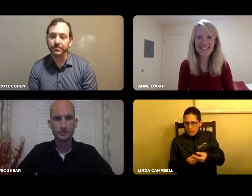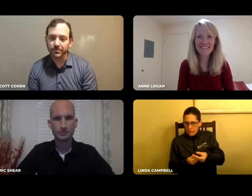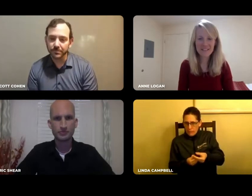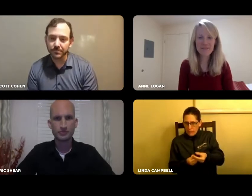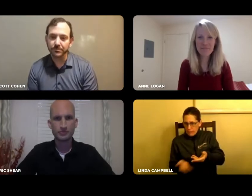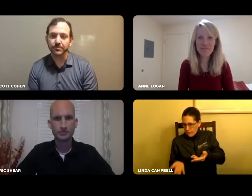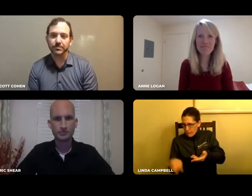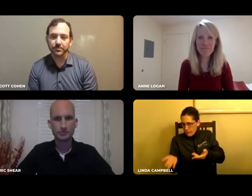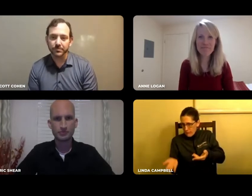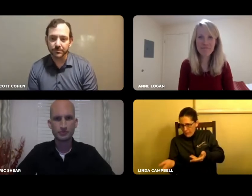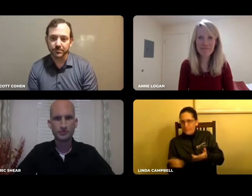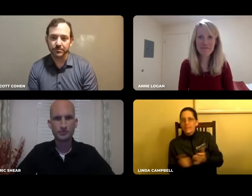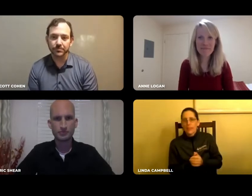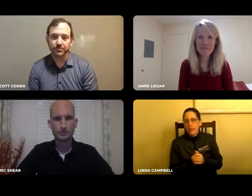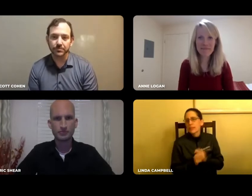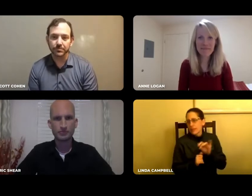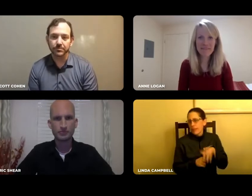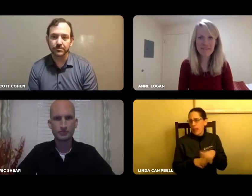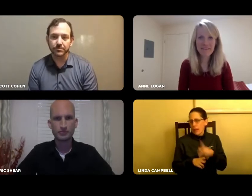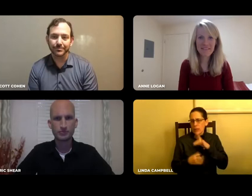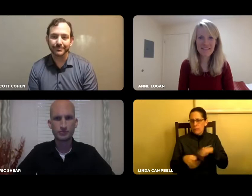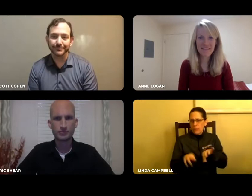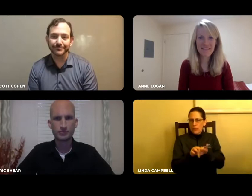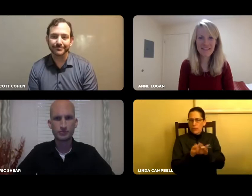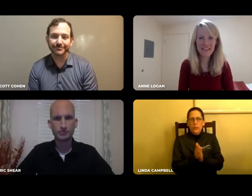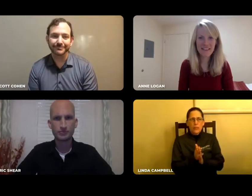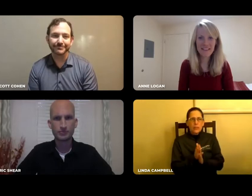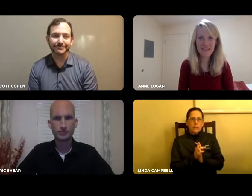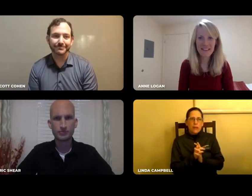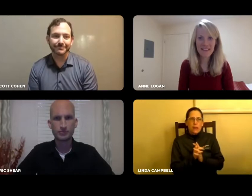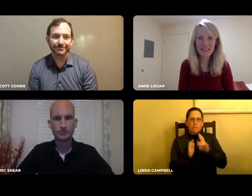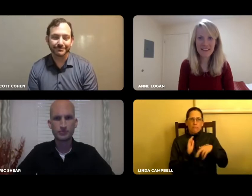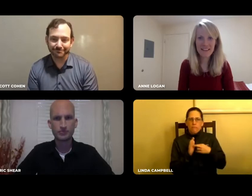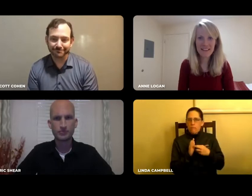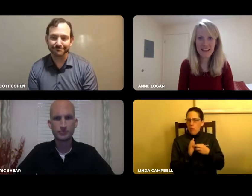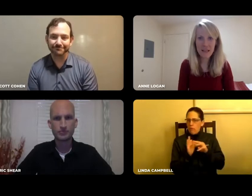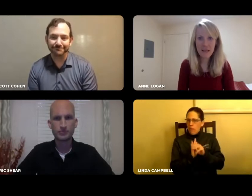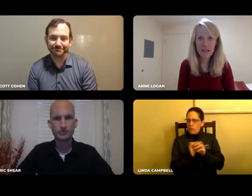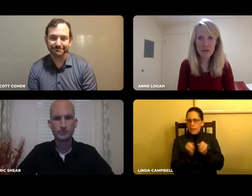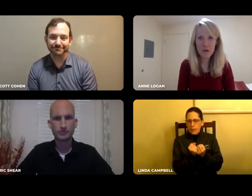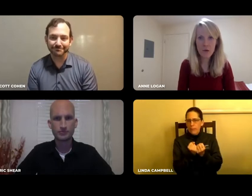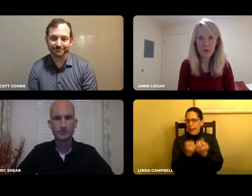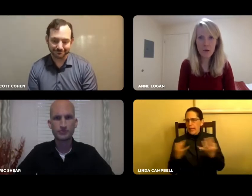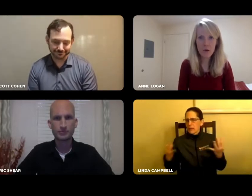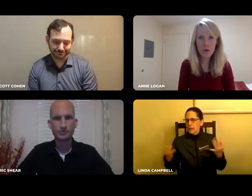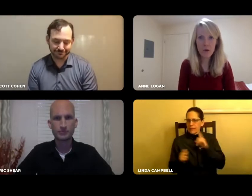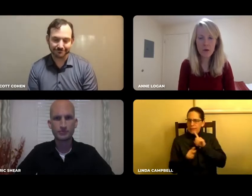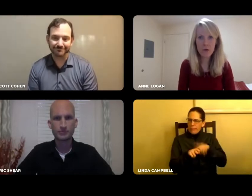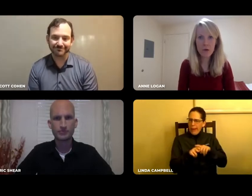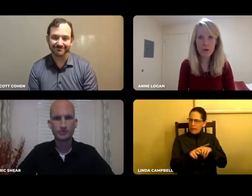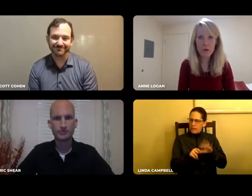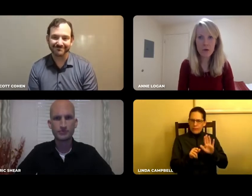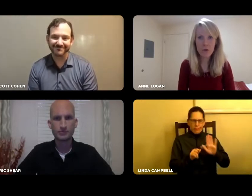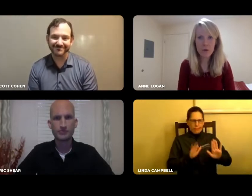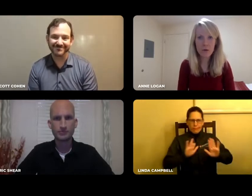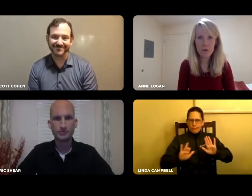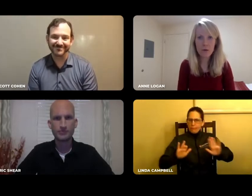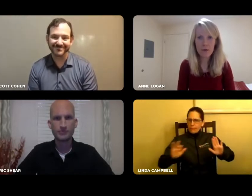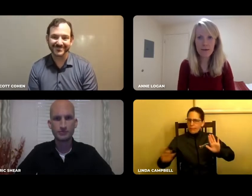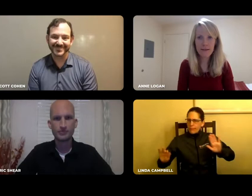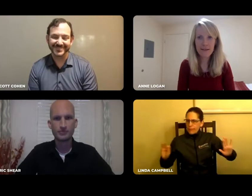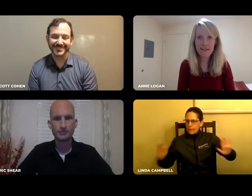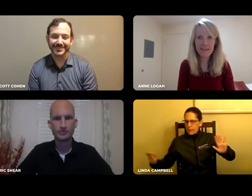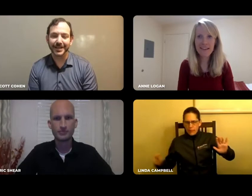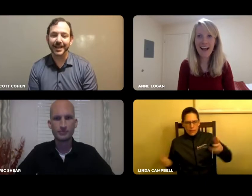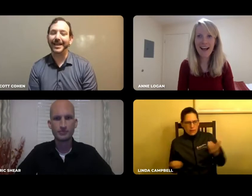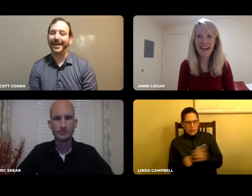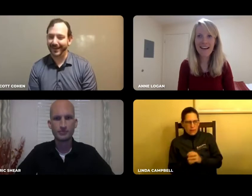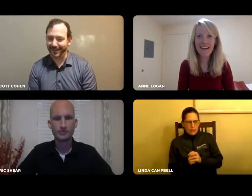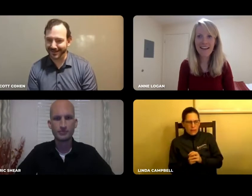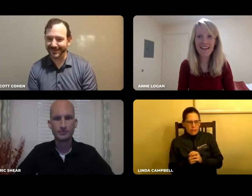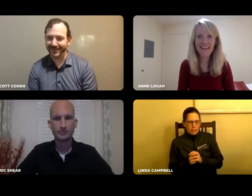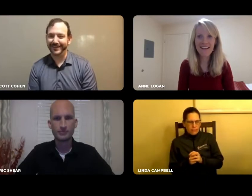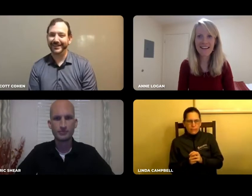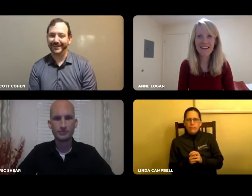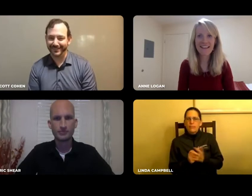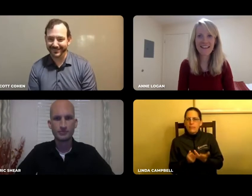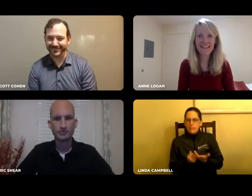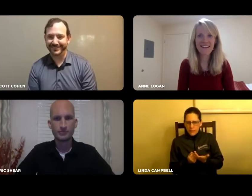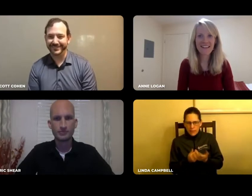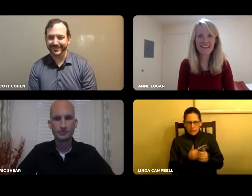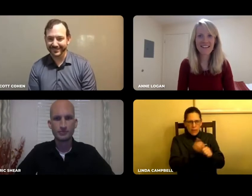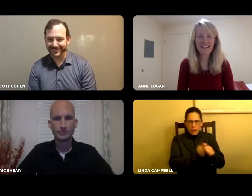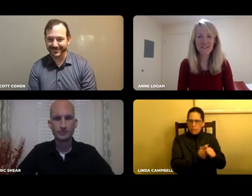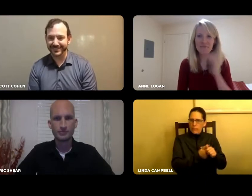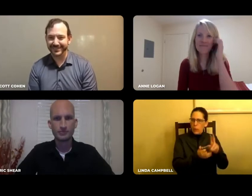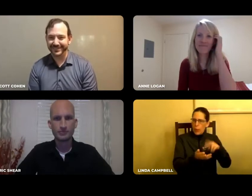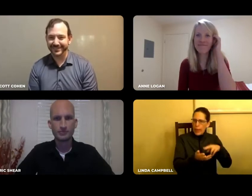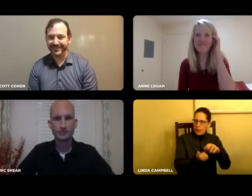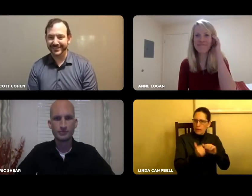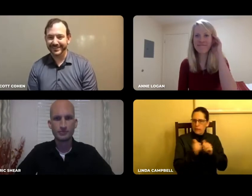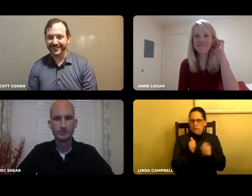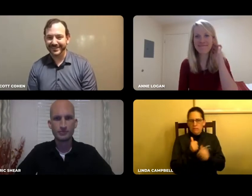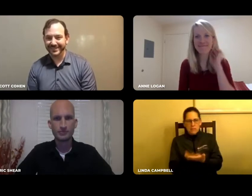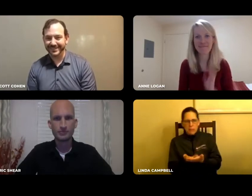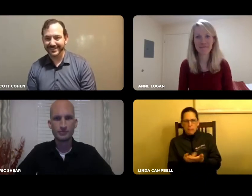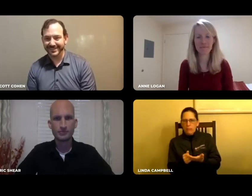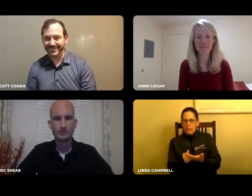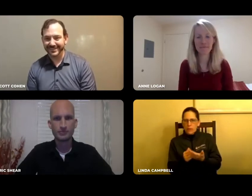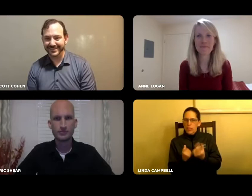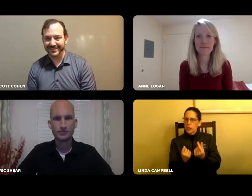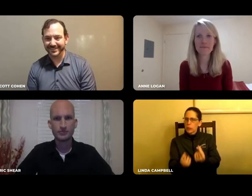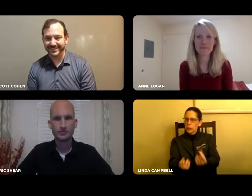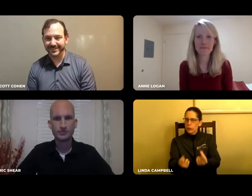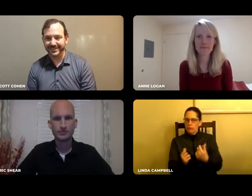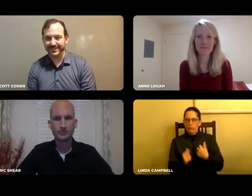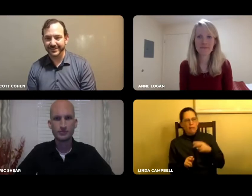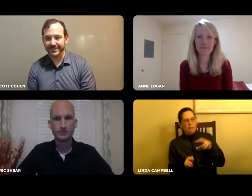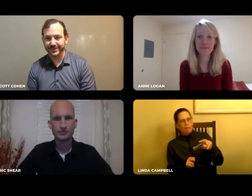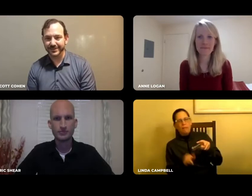They may have told me a bit. It's diverse too.